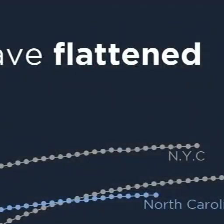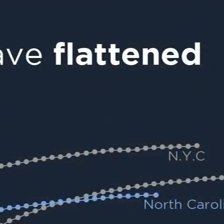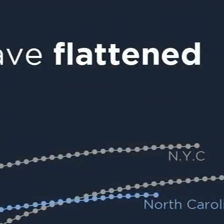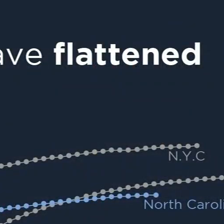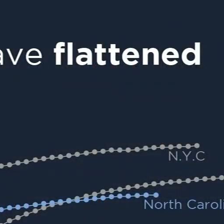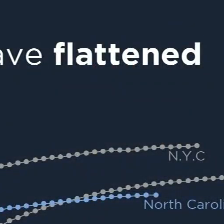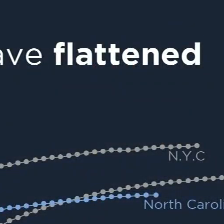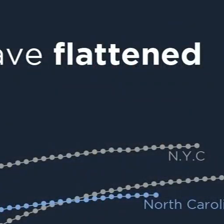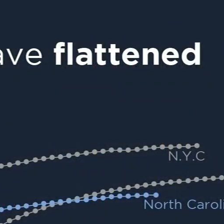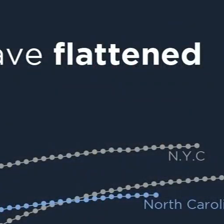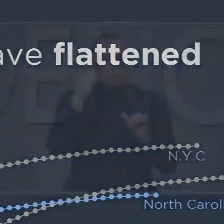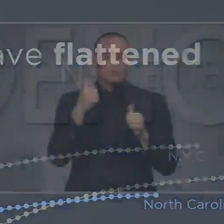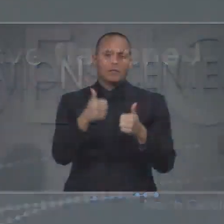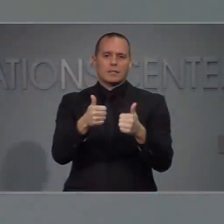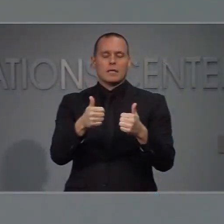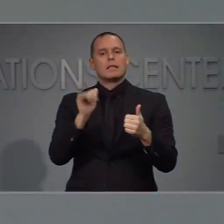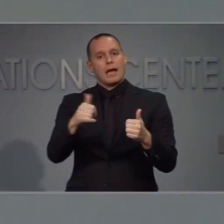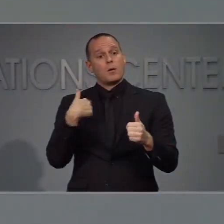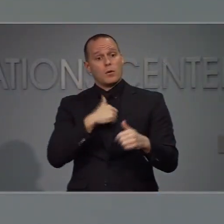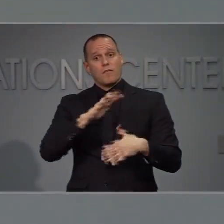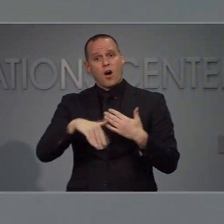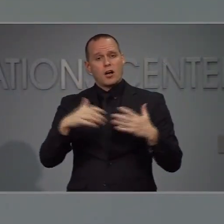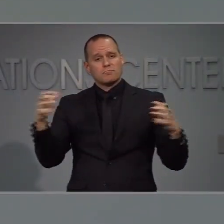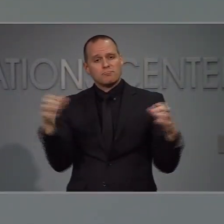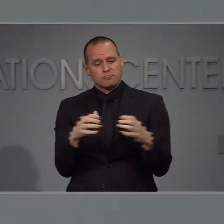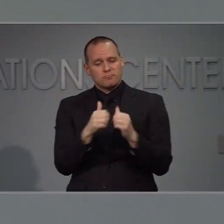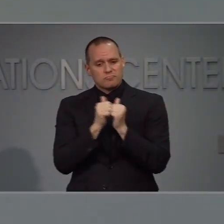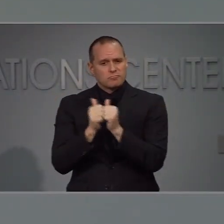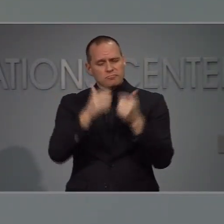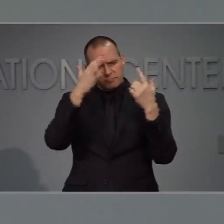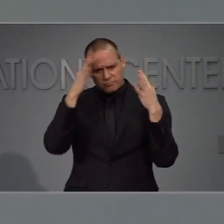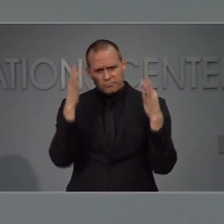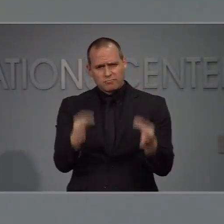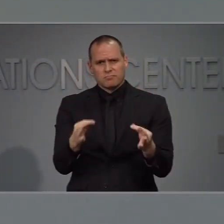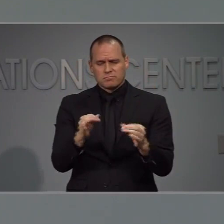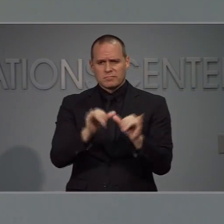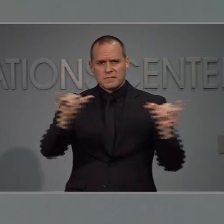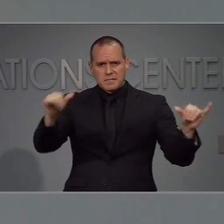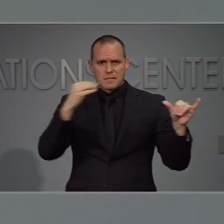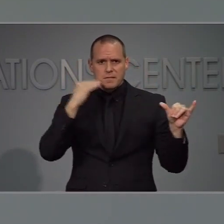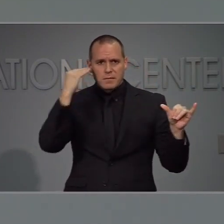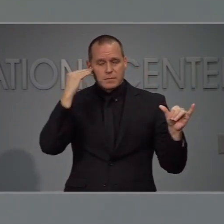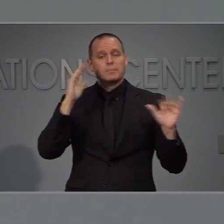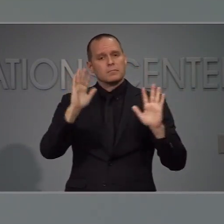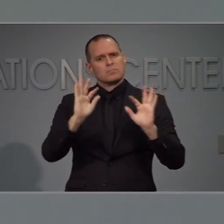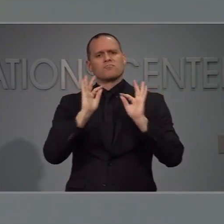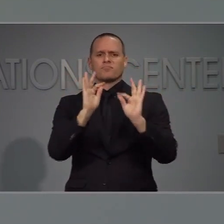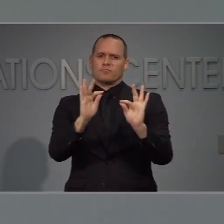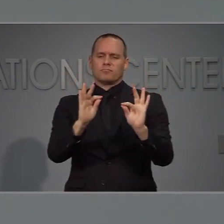REALLY GOOD THING. WE HAVE FLATTENED THE CURVE AND THANK